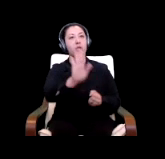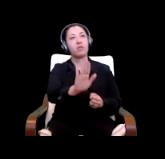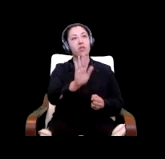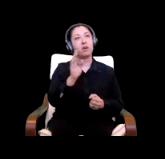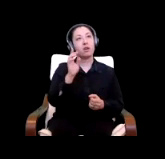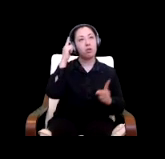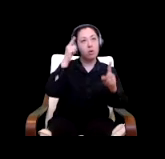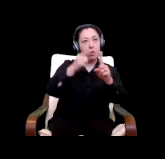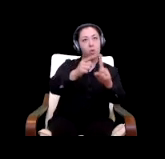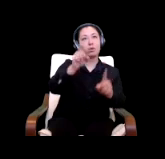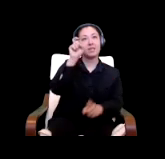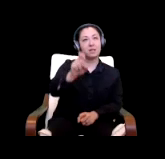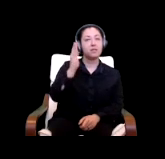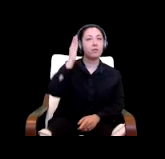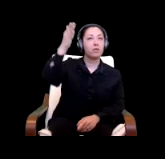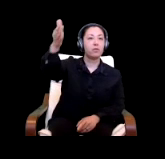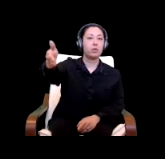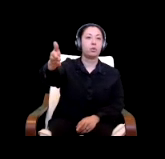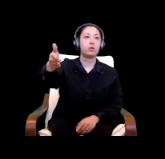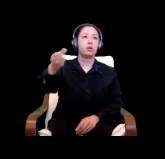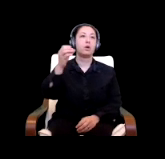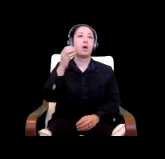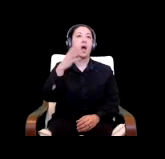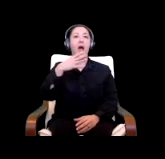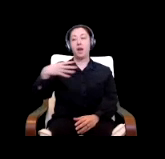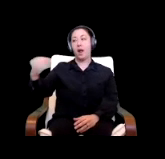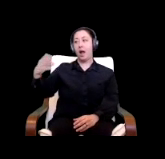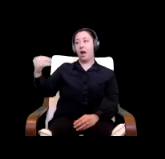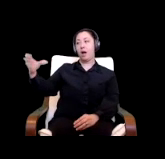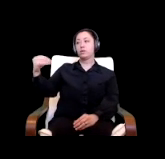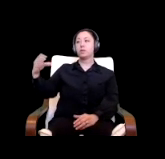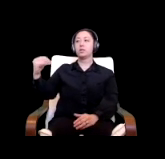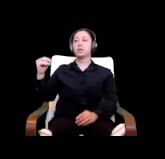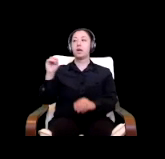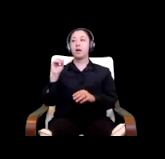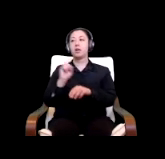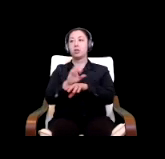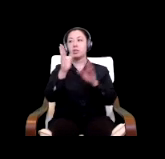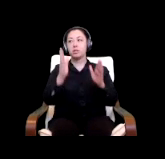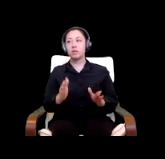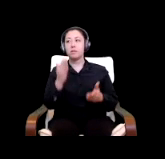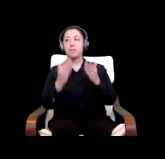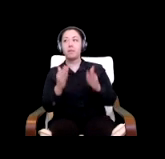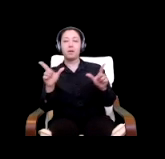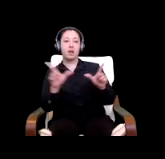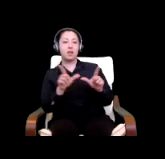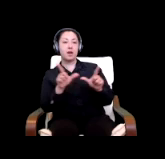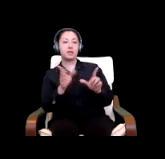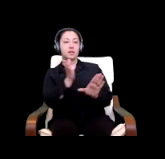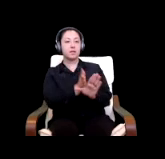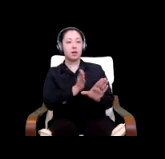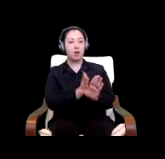Consulting professionals might include a licensed psychologist and state Deafblind projects.